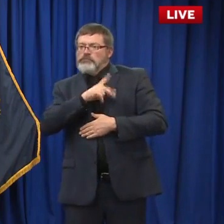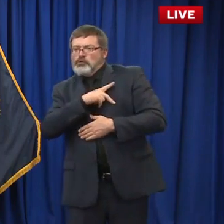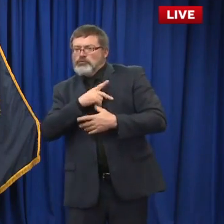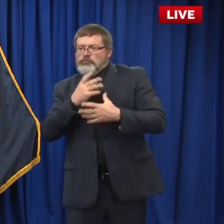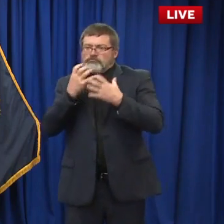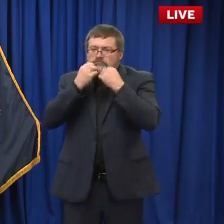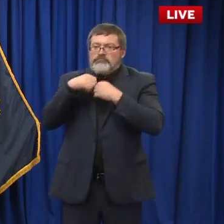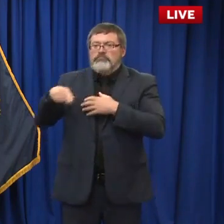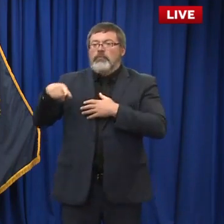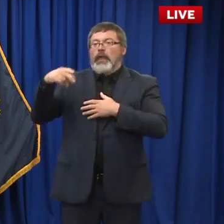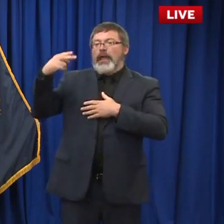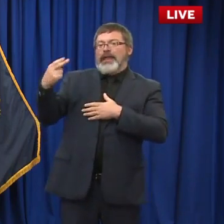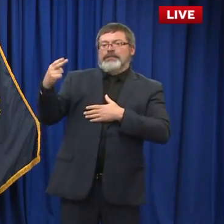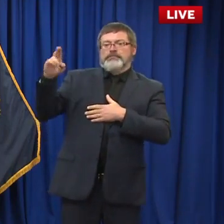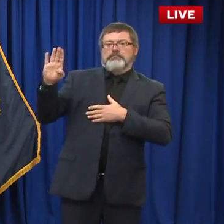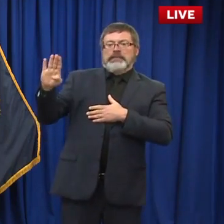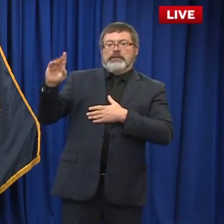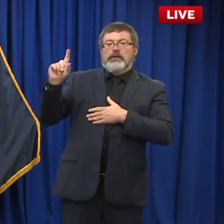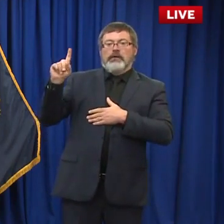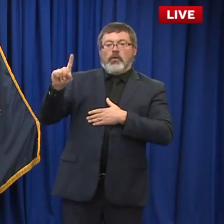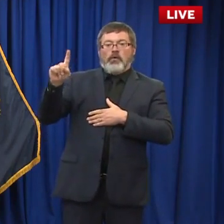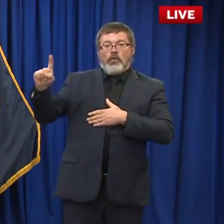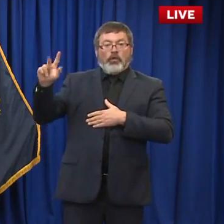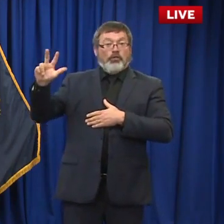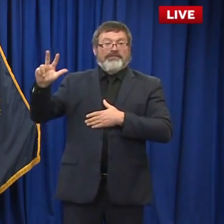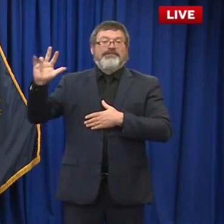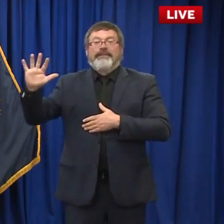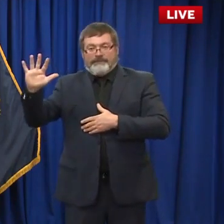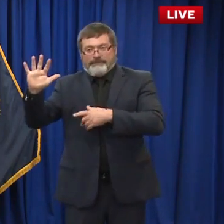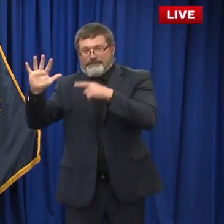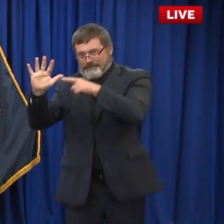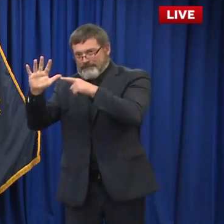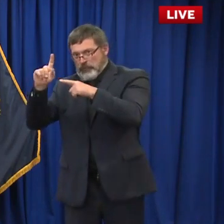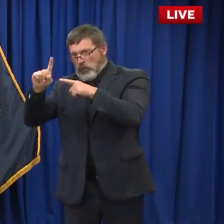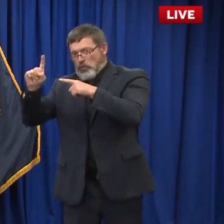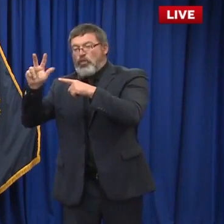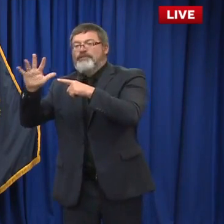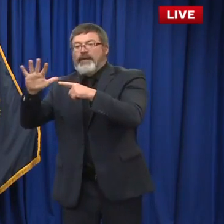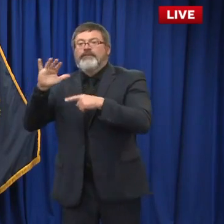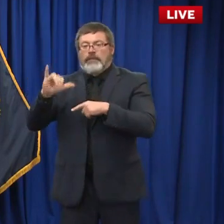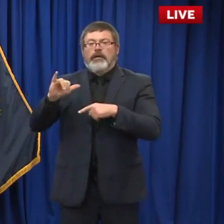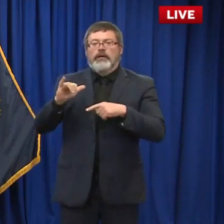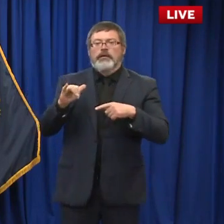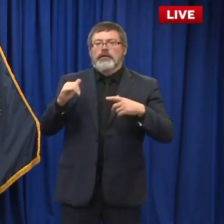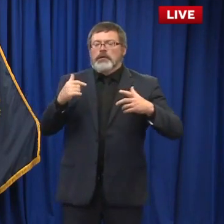ANOTHER BILL THAT I JUST HAVE A REAL PERSONAL CONNECTION WITH IS HOUSE BILL 1135.